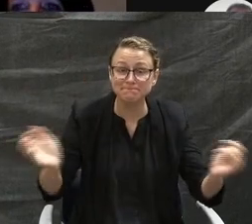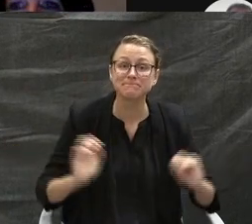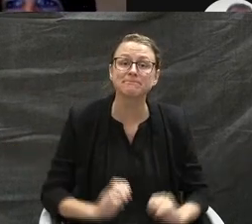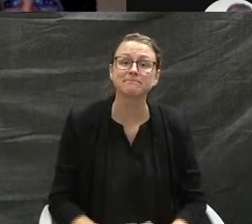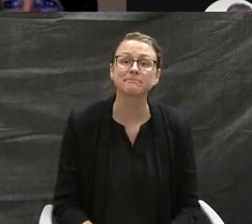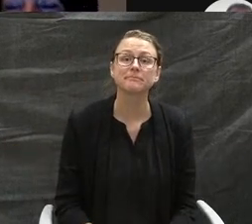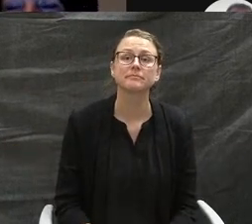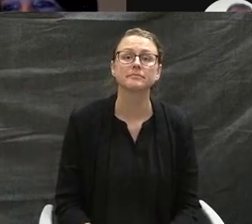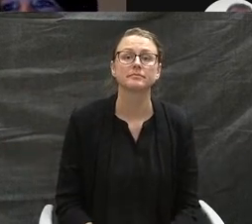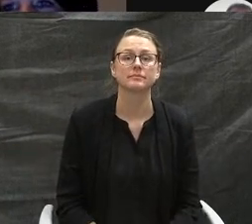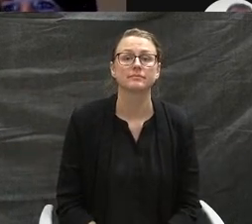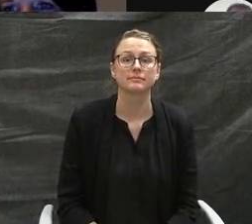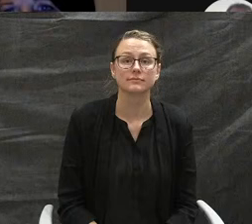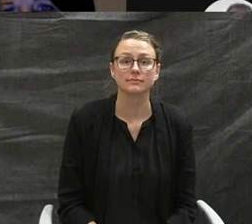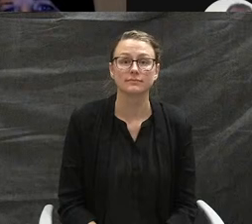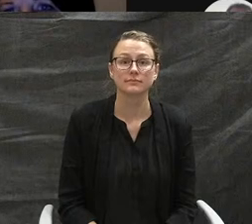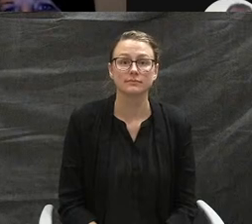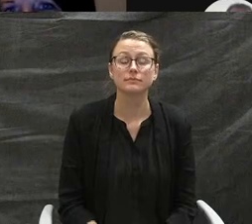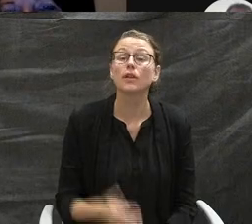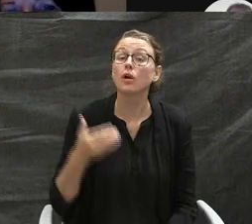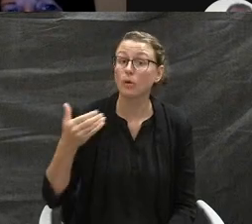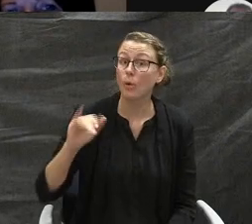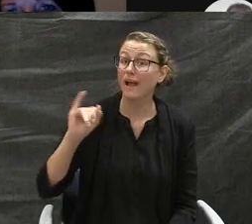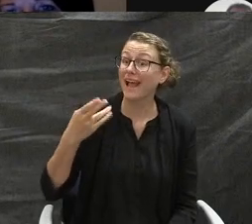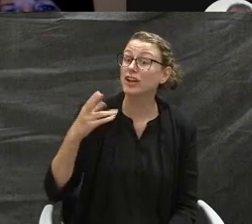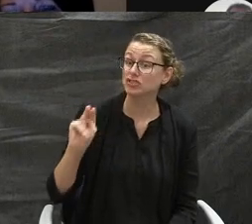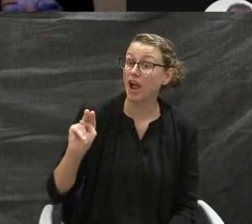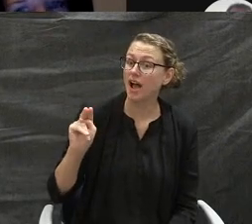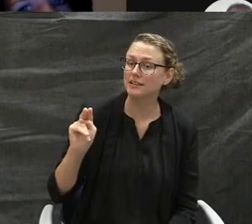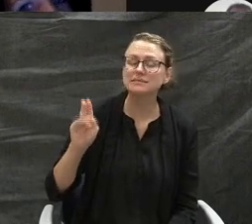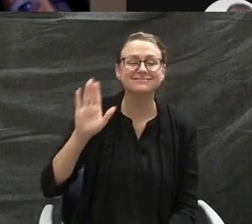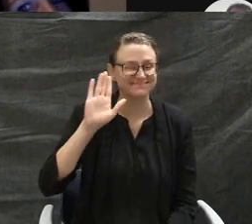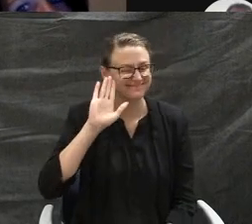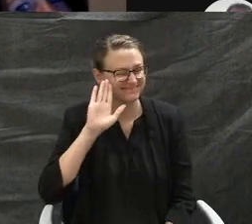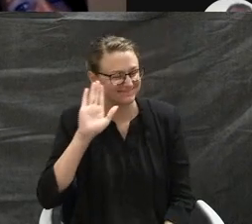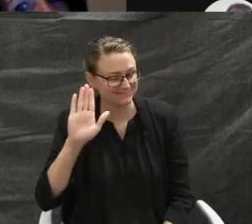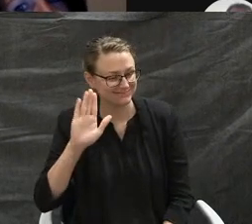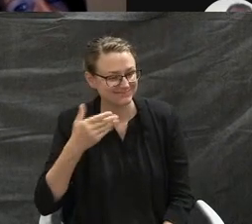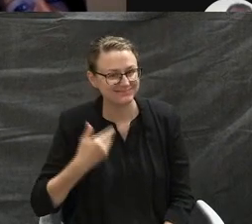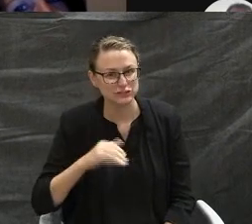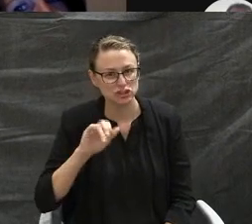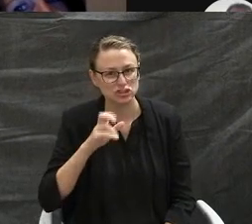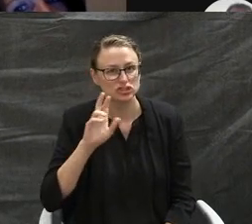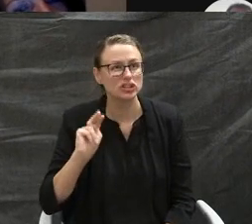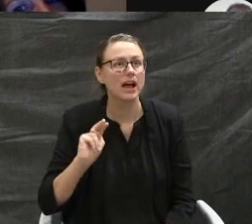Go ahead, John. Yeah, so just to around the authorization Superintendent to